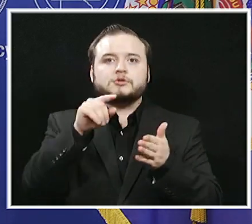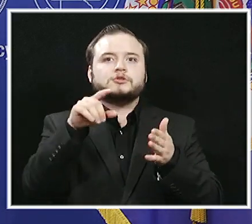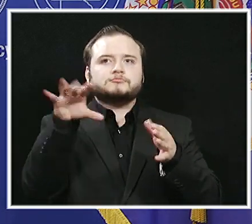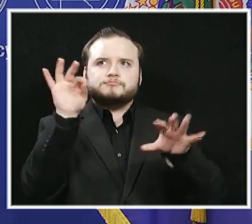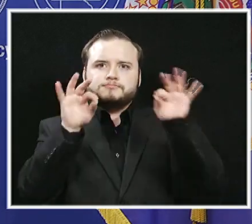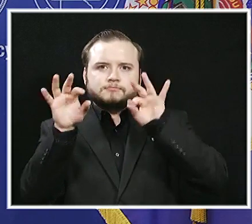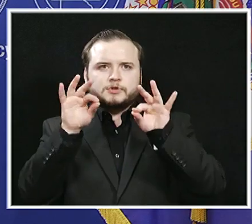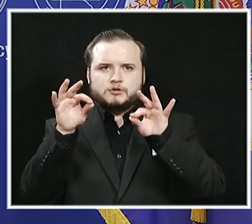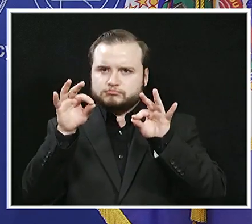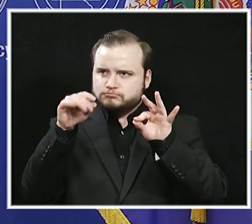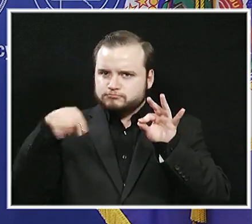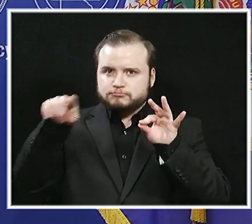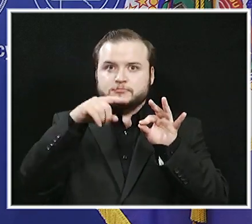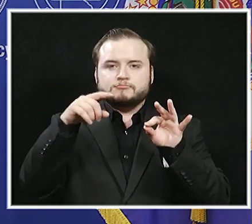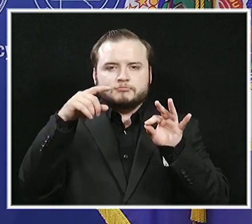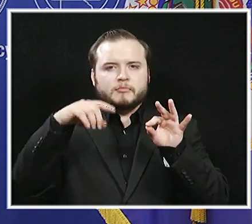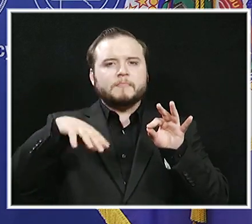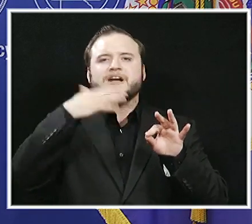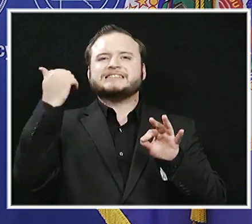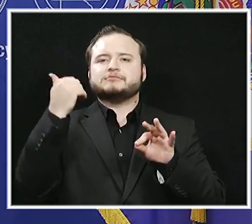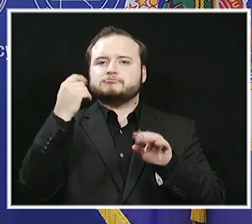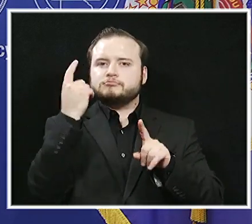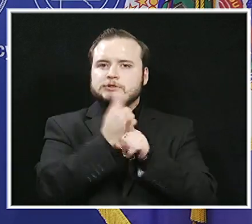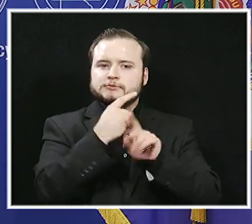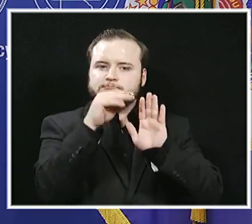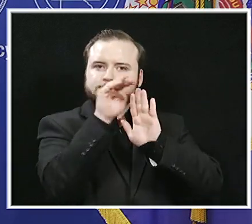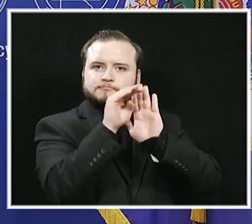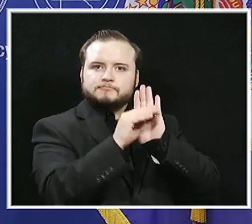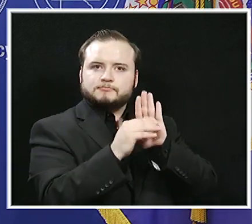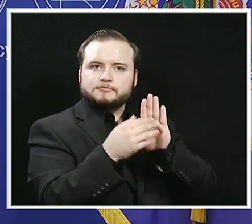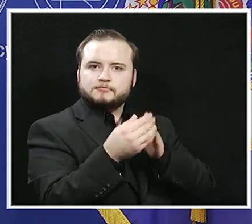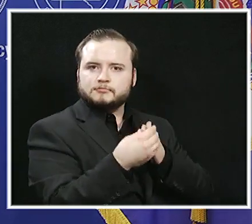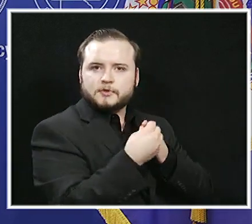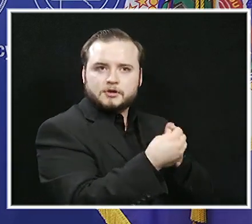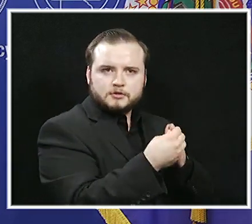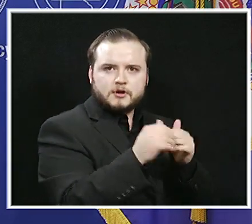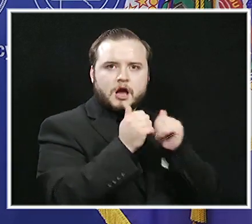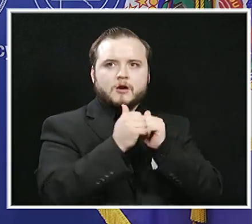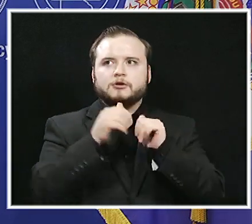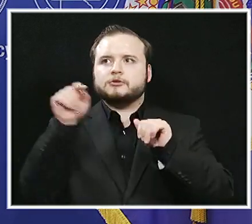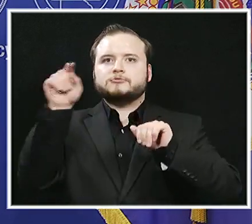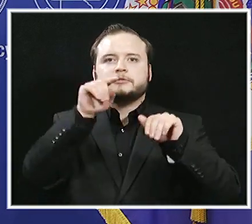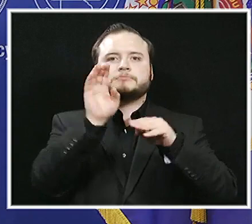around the state, it's really important that we get these guidance documents right in concert with business